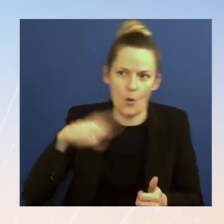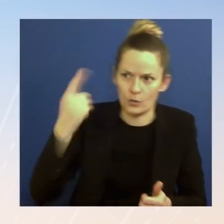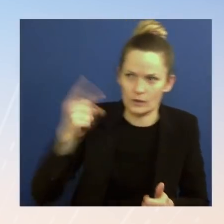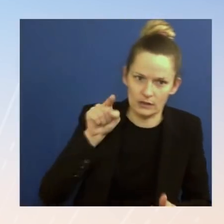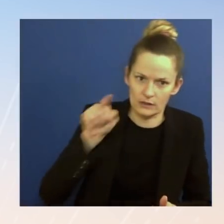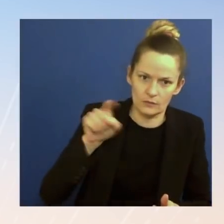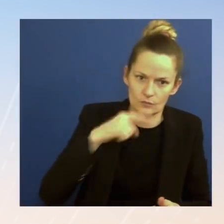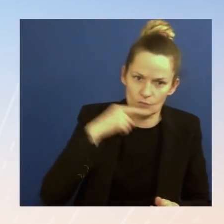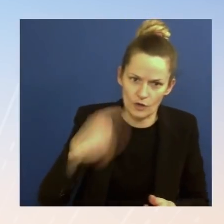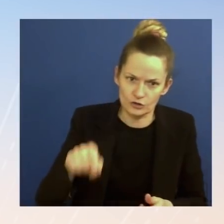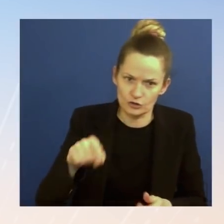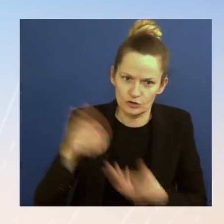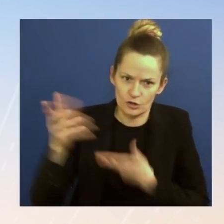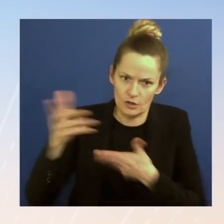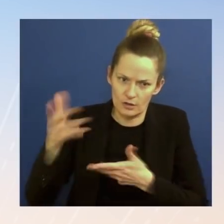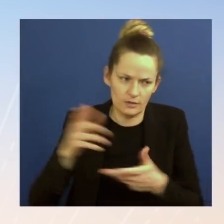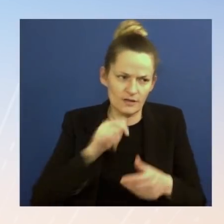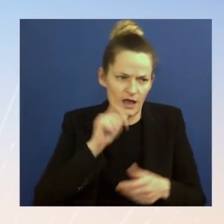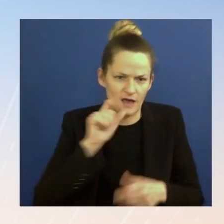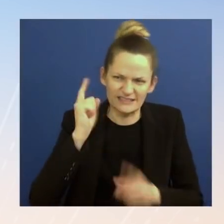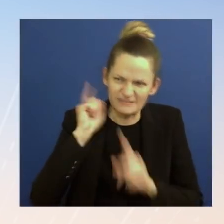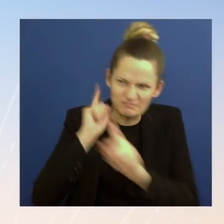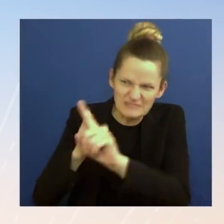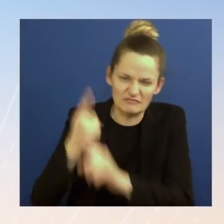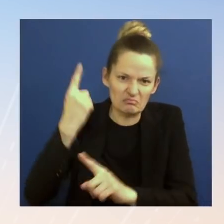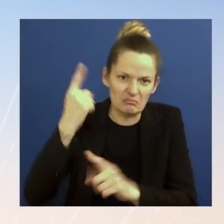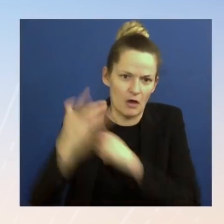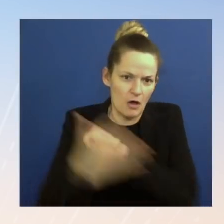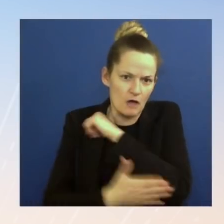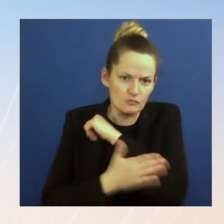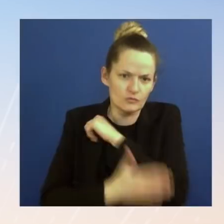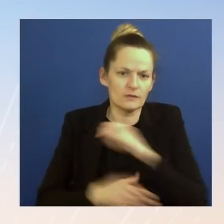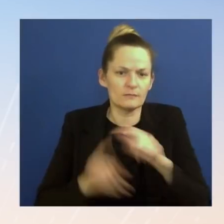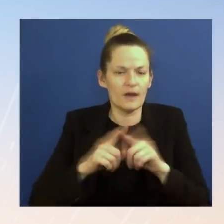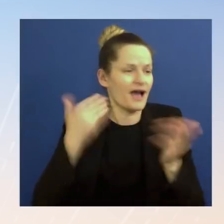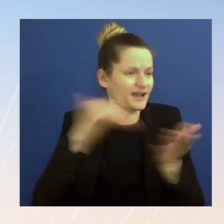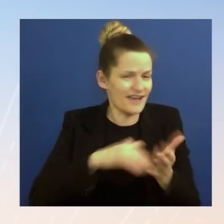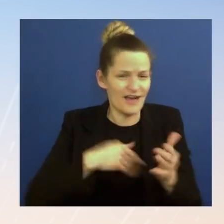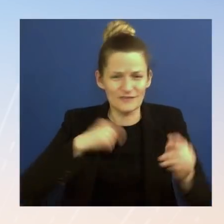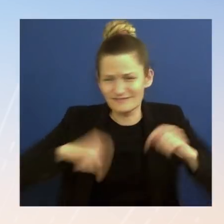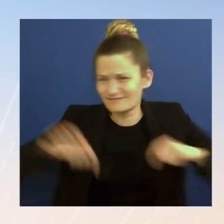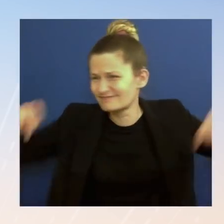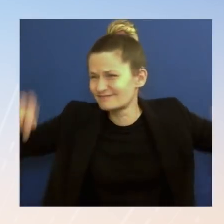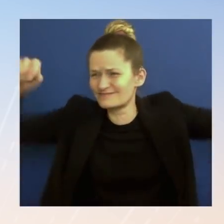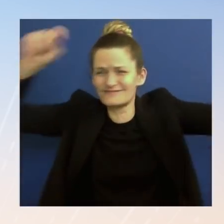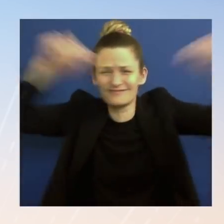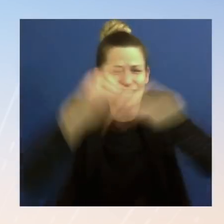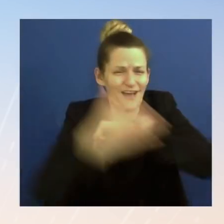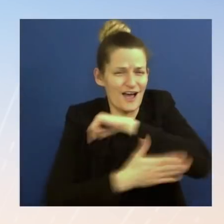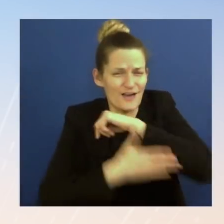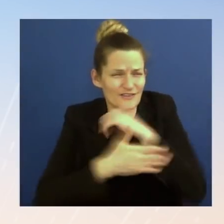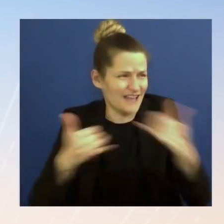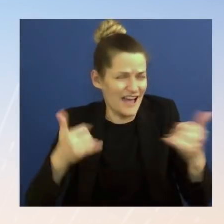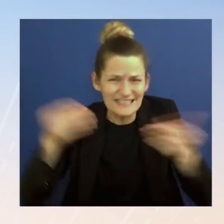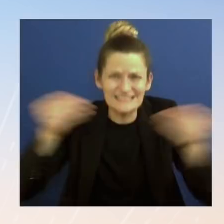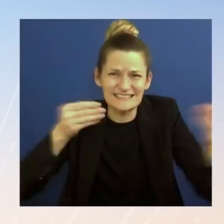But again, there's a range of countries that are already playing this role. So -- Go ahead. In the -- go ahead. The Press: With the COVID -- thank you, by the way. Ms. Psaki: Sure.